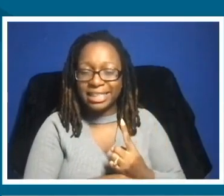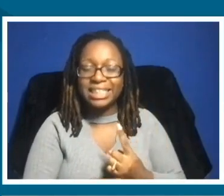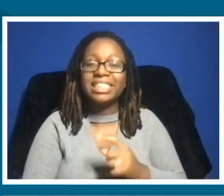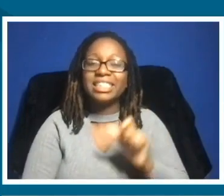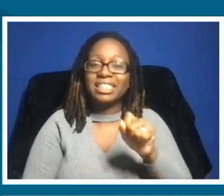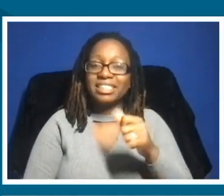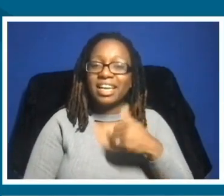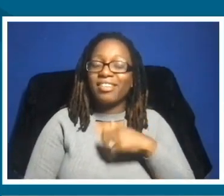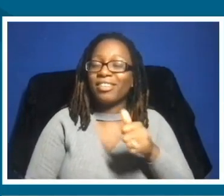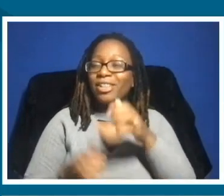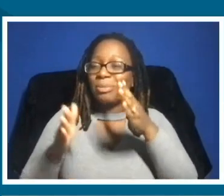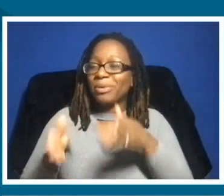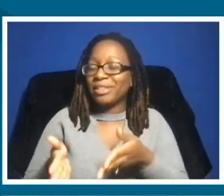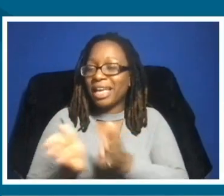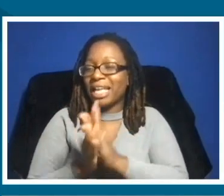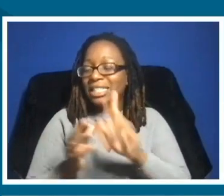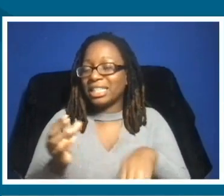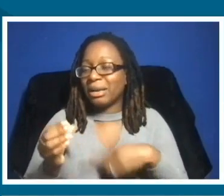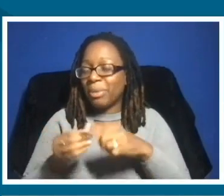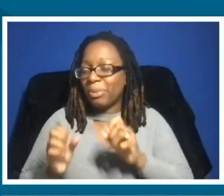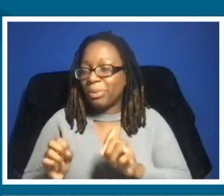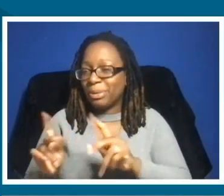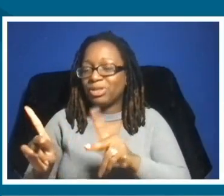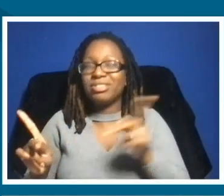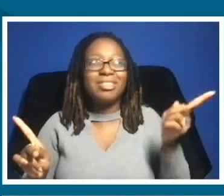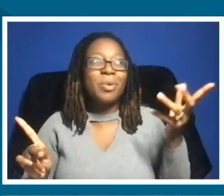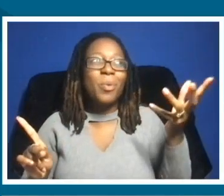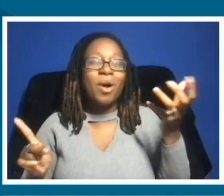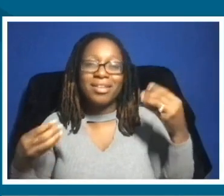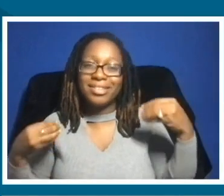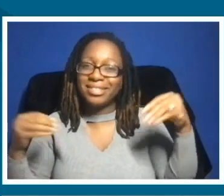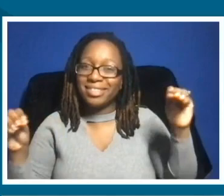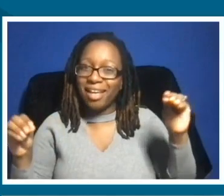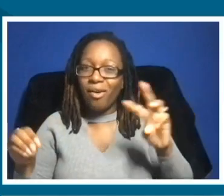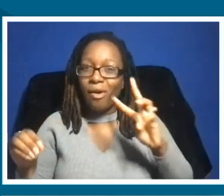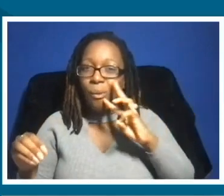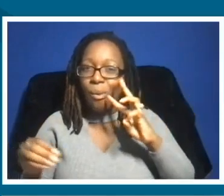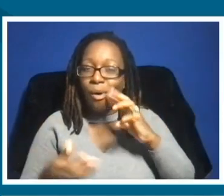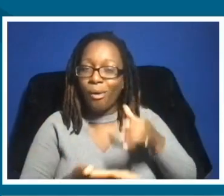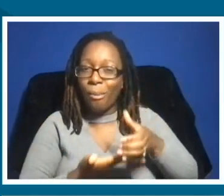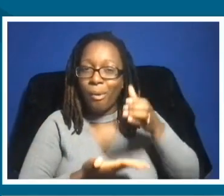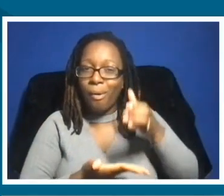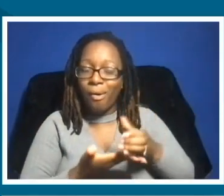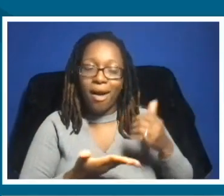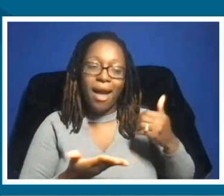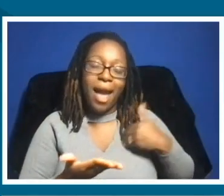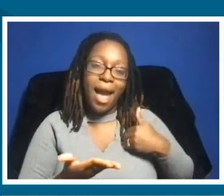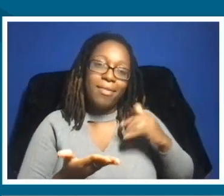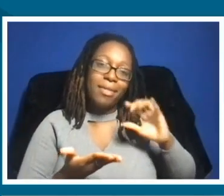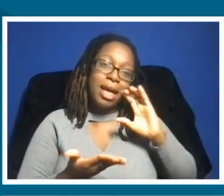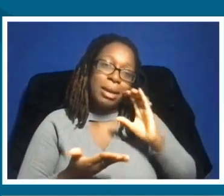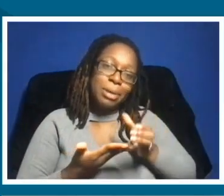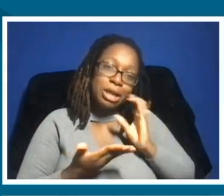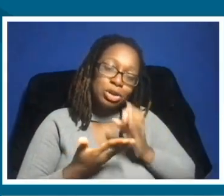because he wanted to sell um water bottles that had images and